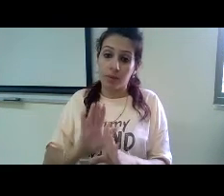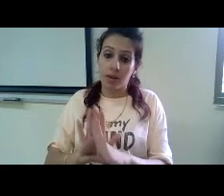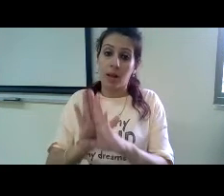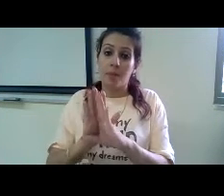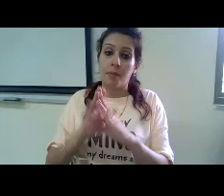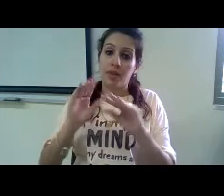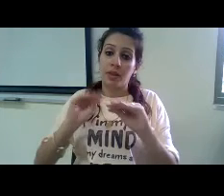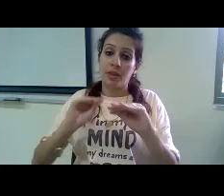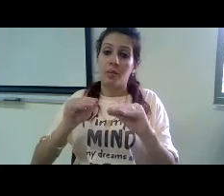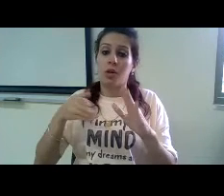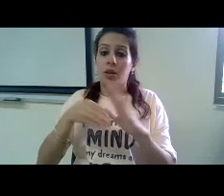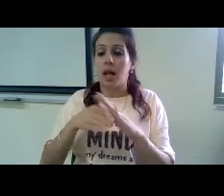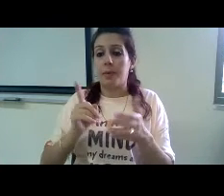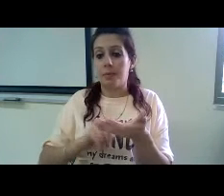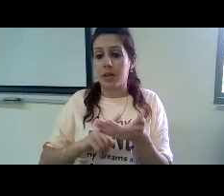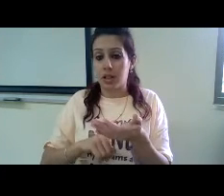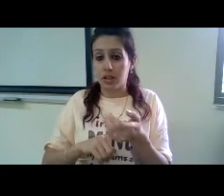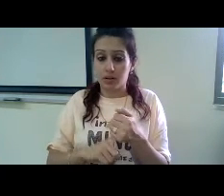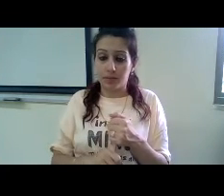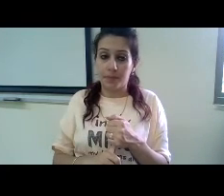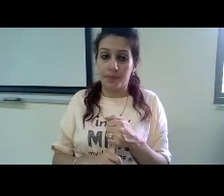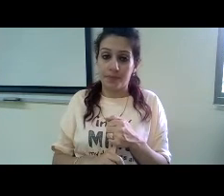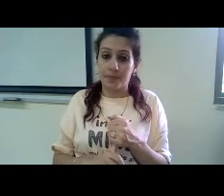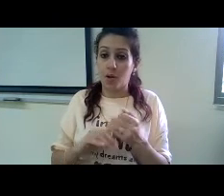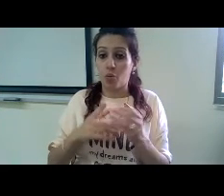And I think it's very important to consider